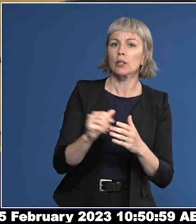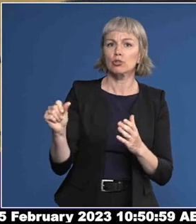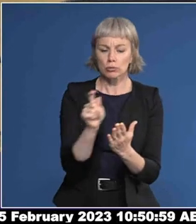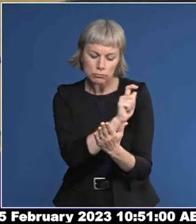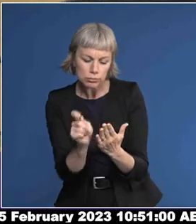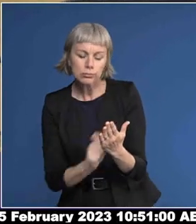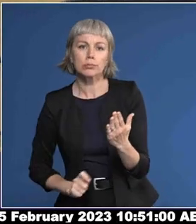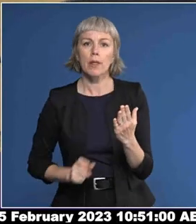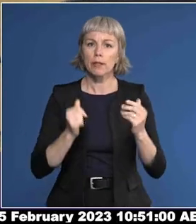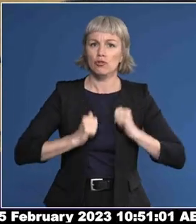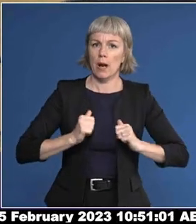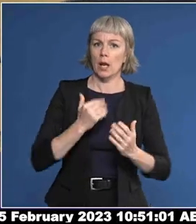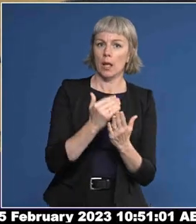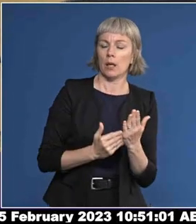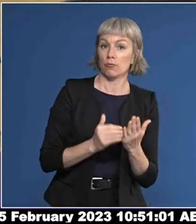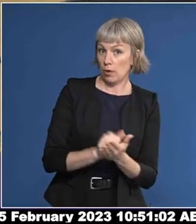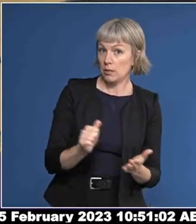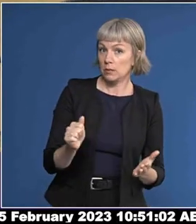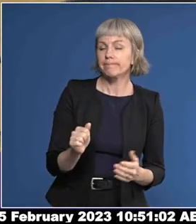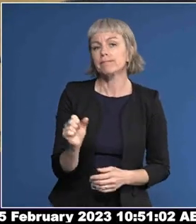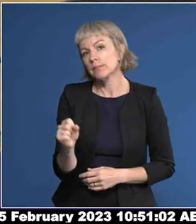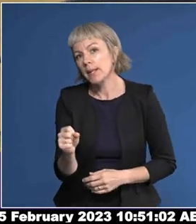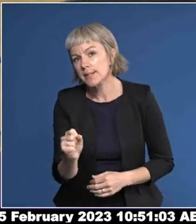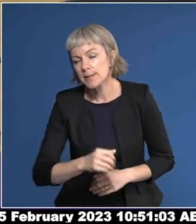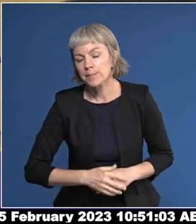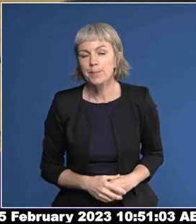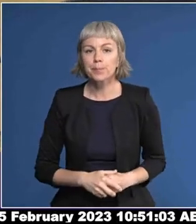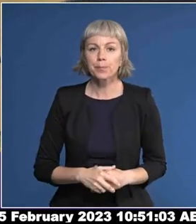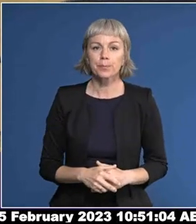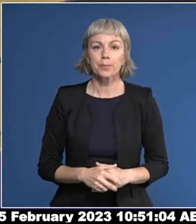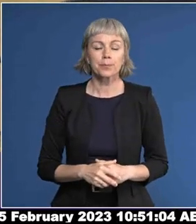Can I ask you now about - and it's a point, Mr Hyland, you have just raised